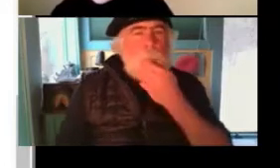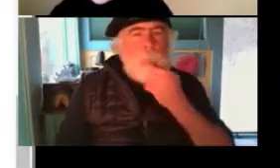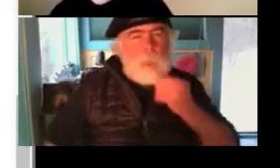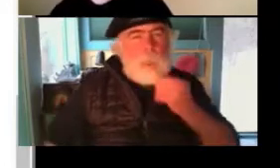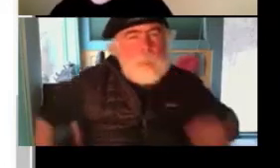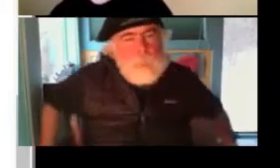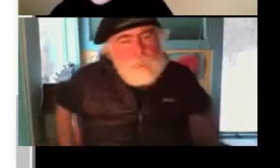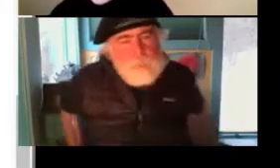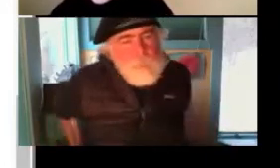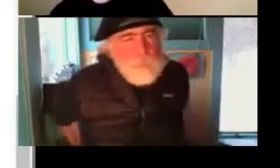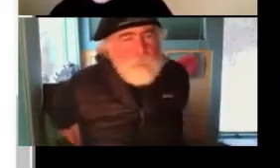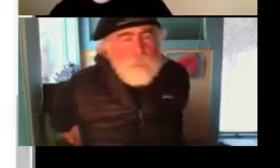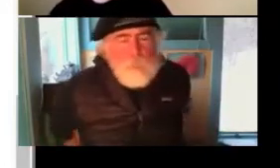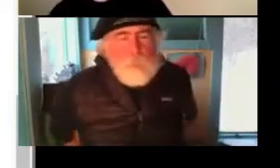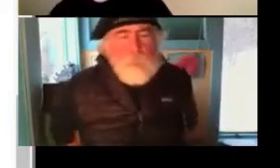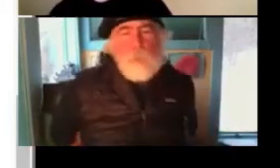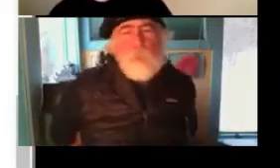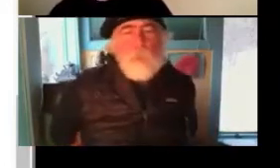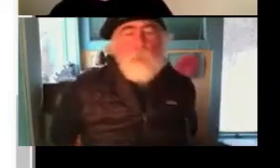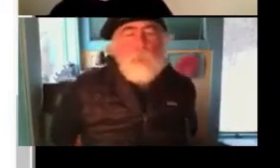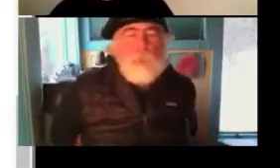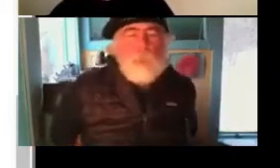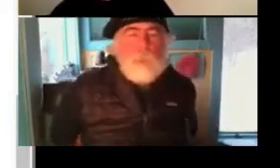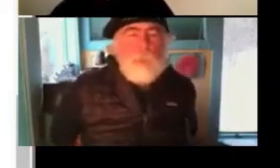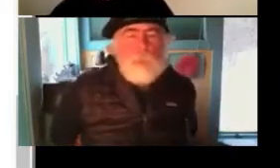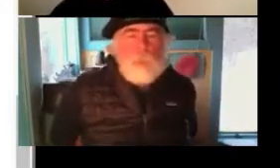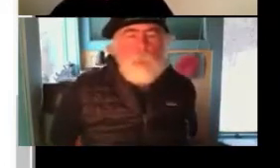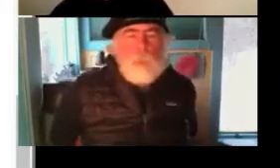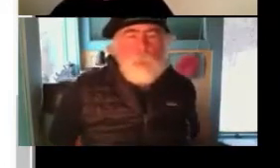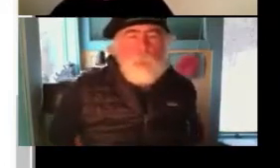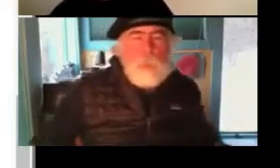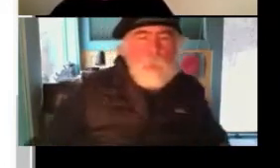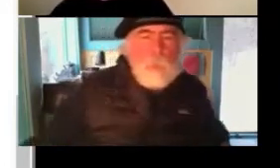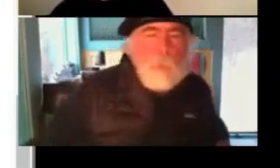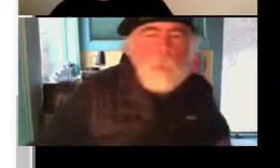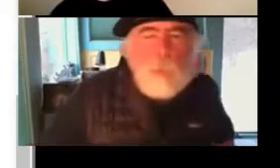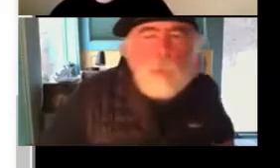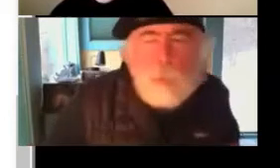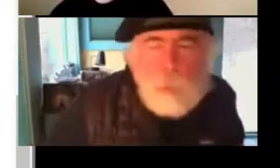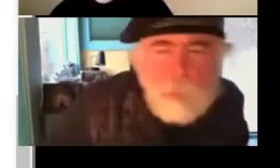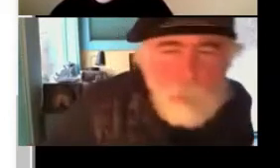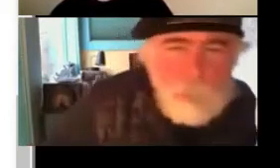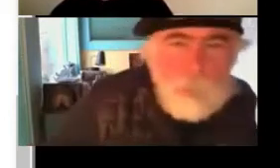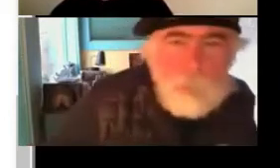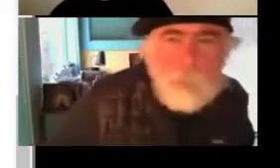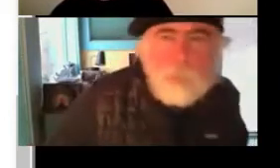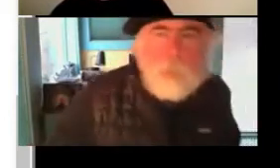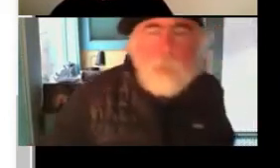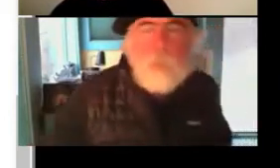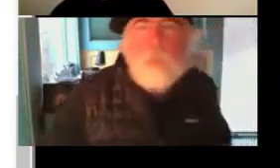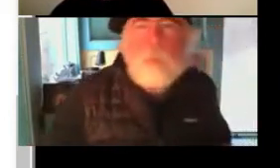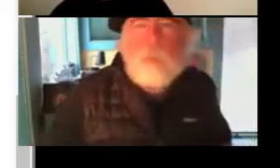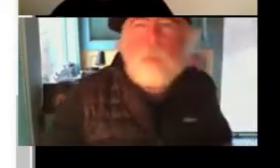rehearsing, shooting, and editing video. You'll wanna provide enough detail that the panelists understand what it is